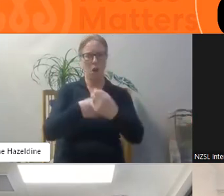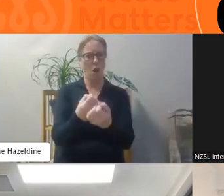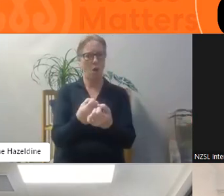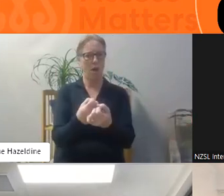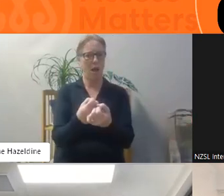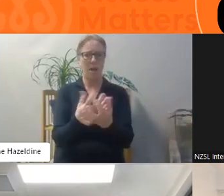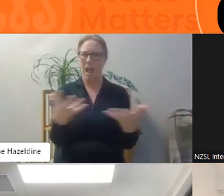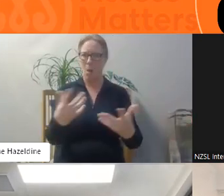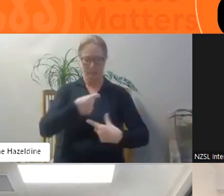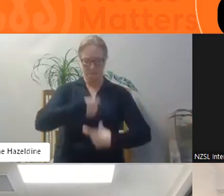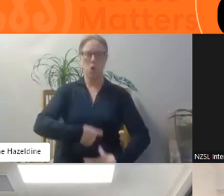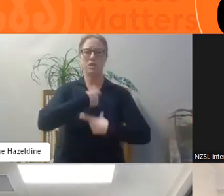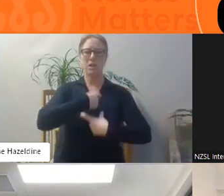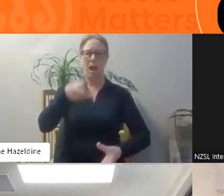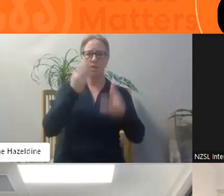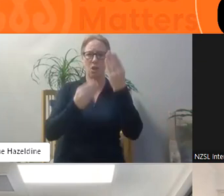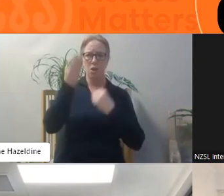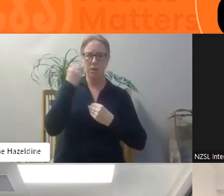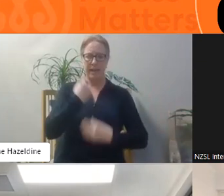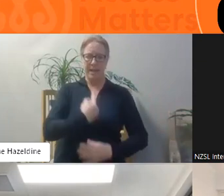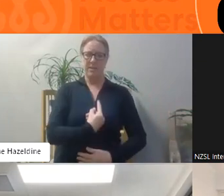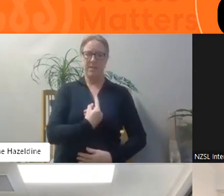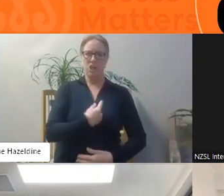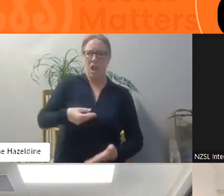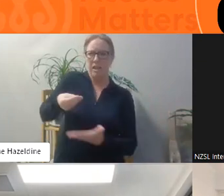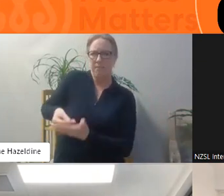we talked about individualised funding; it's all done one kid